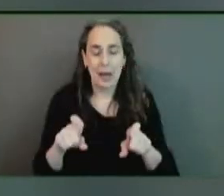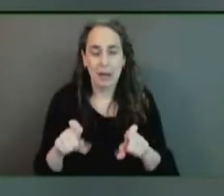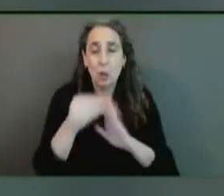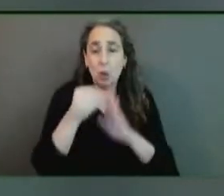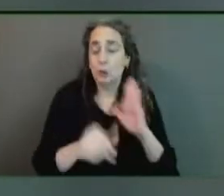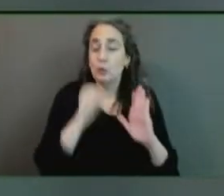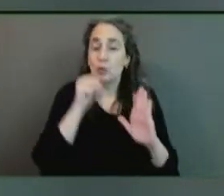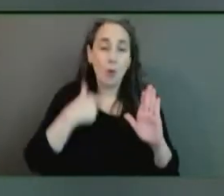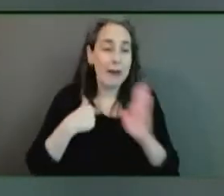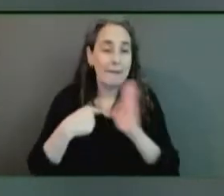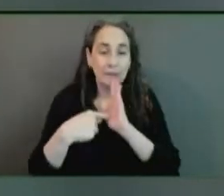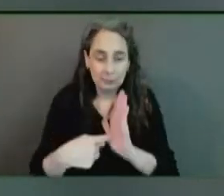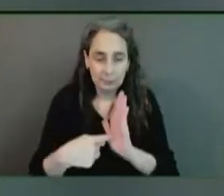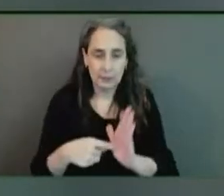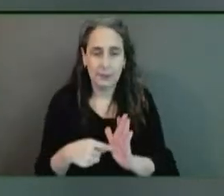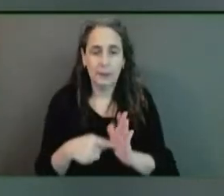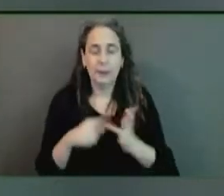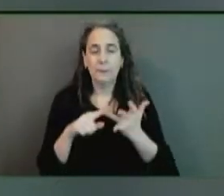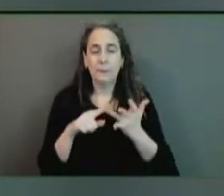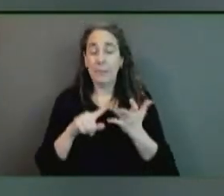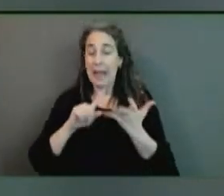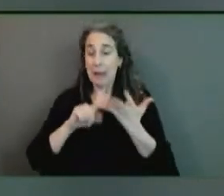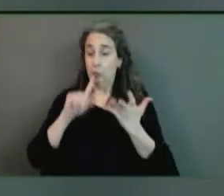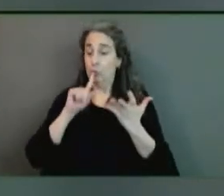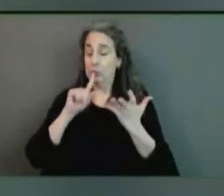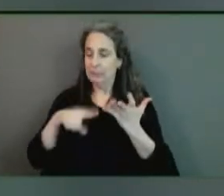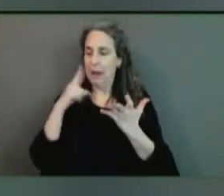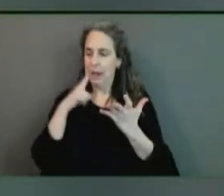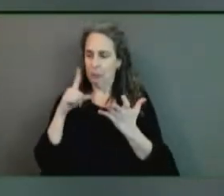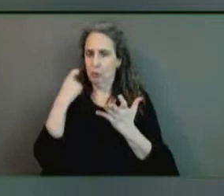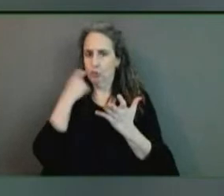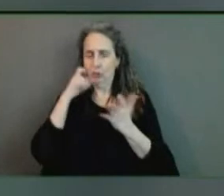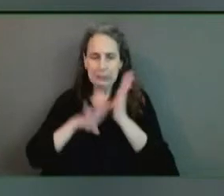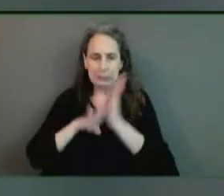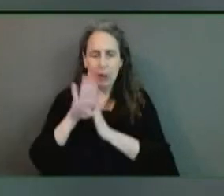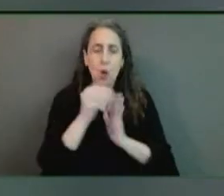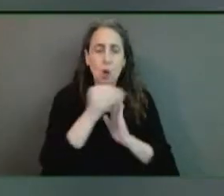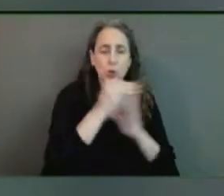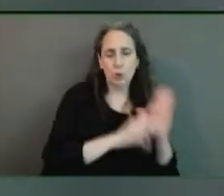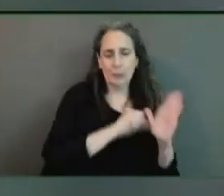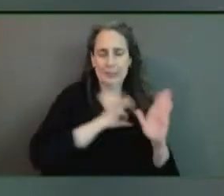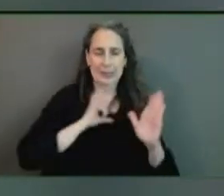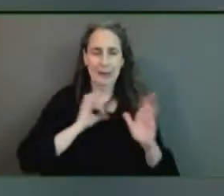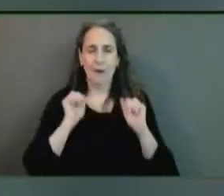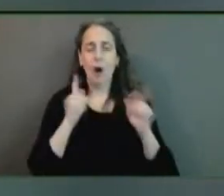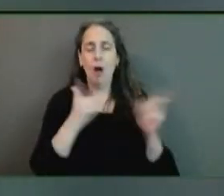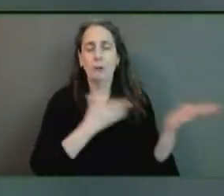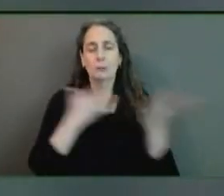in place to regularly test asymptomatic students. In a